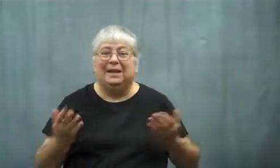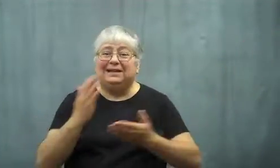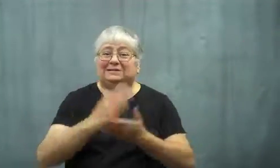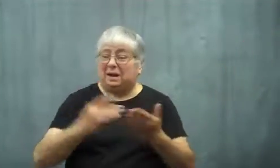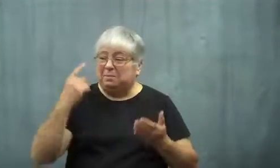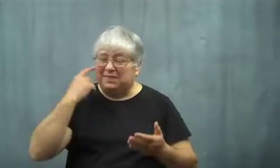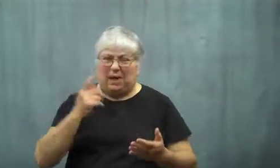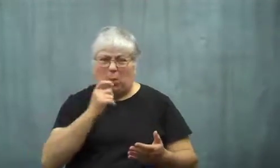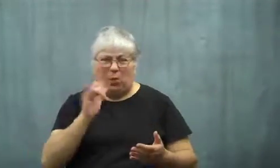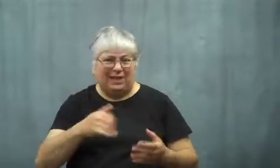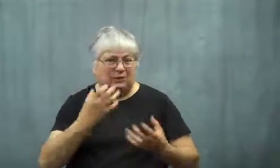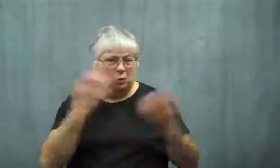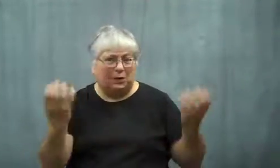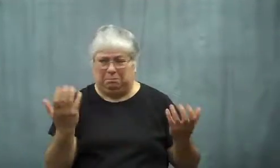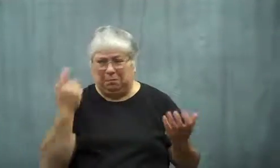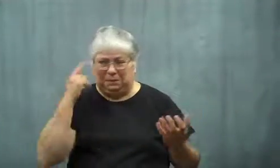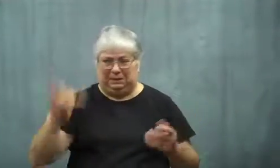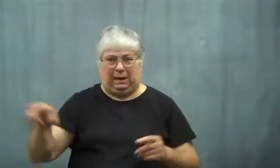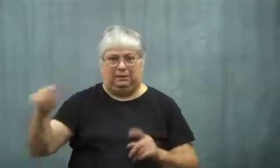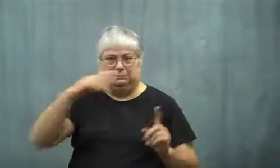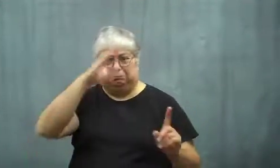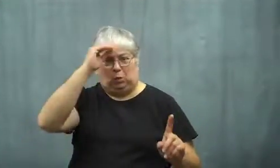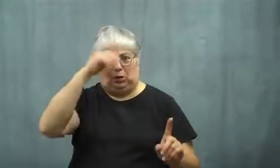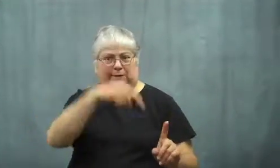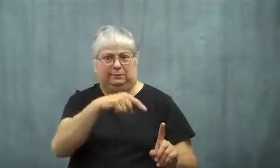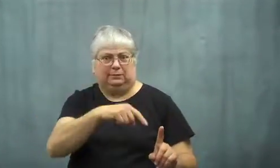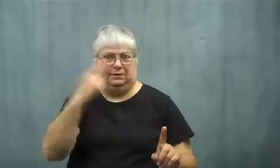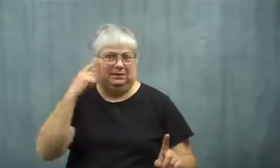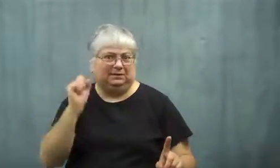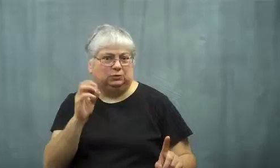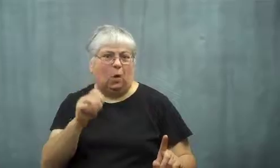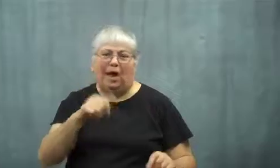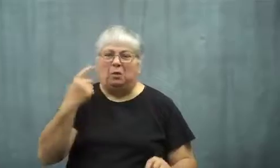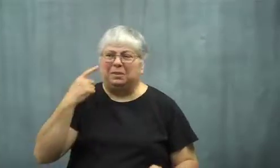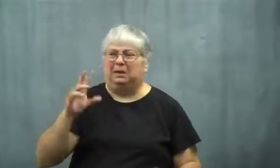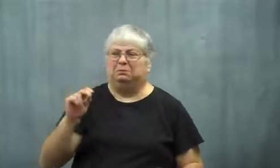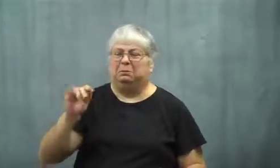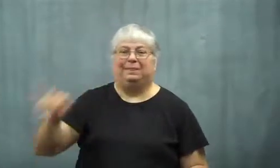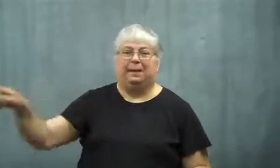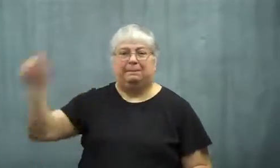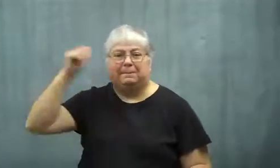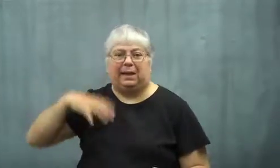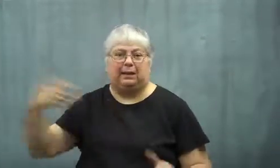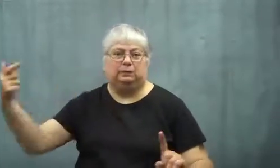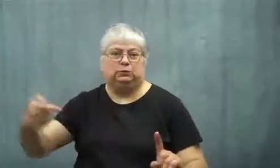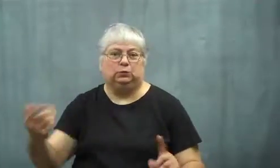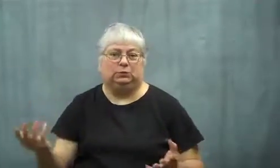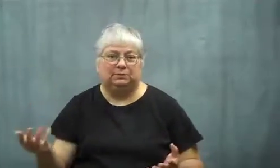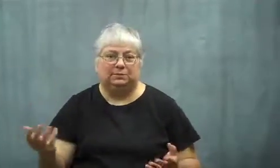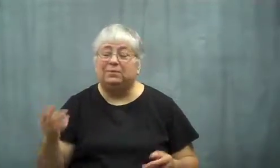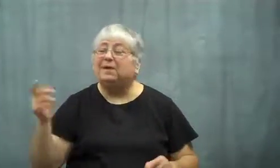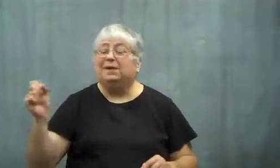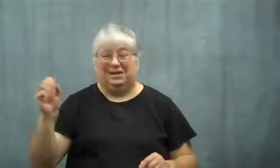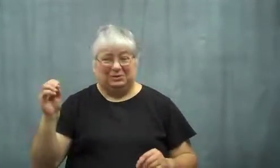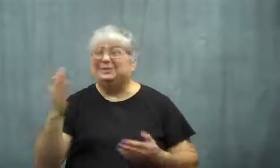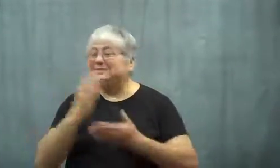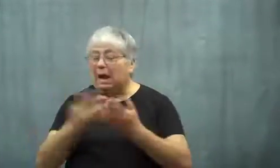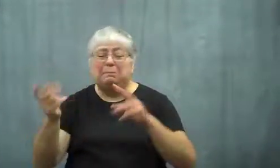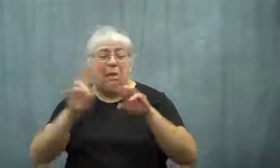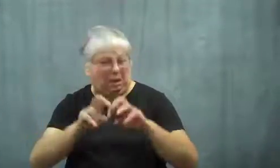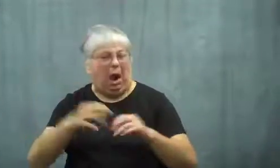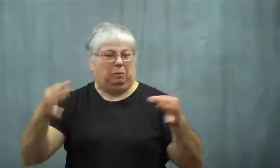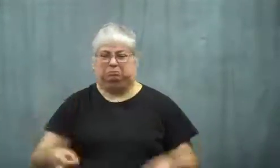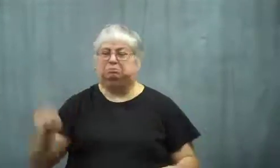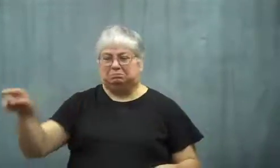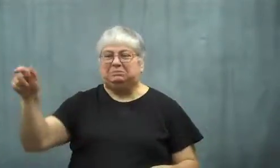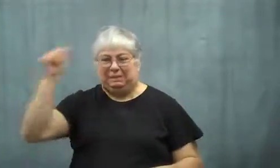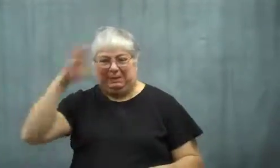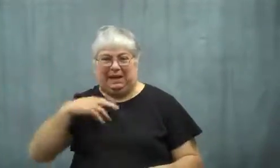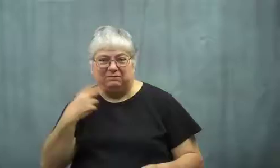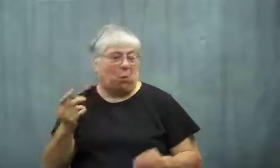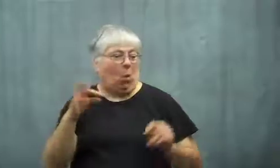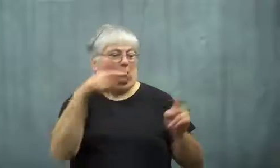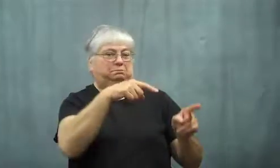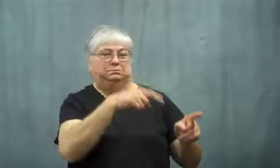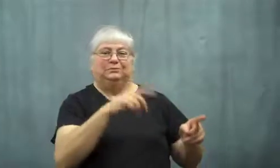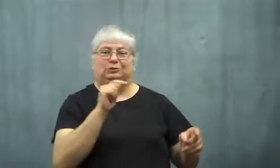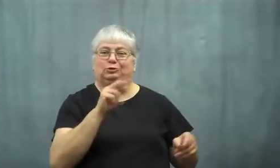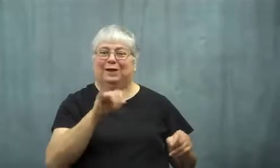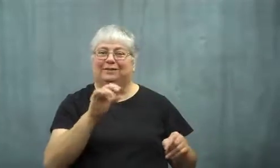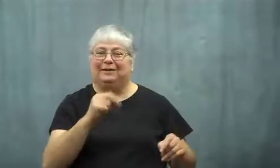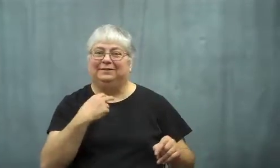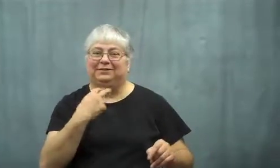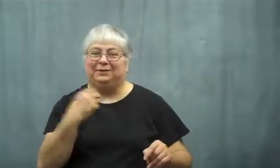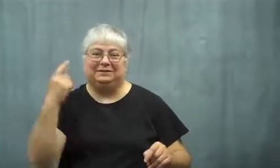Some thought it was Martin's voice, others thought it was Zimmerman's.